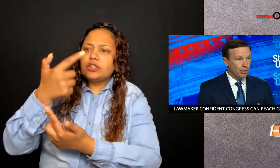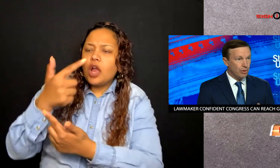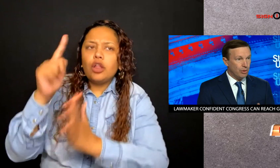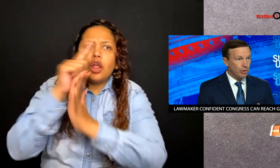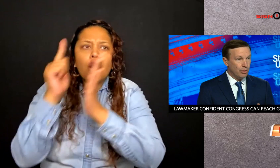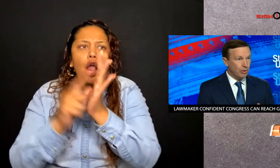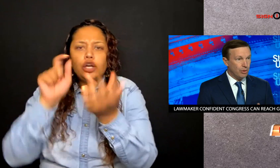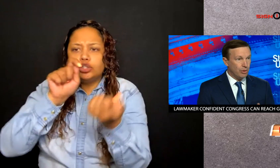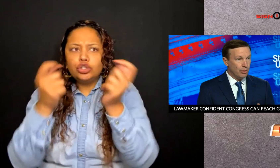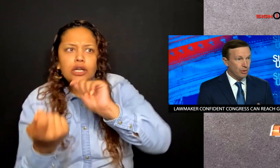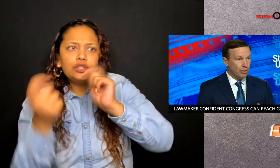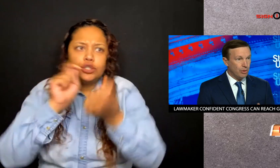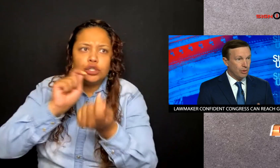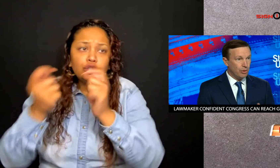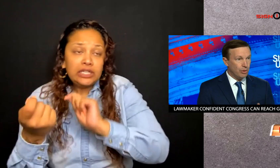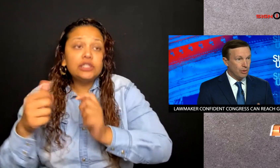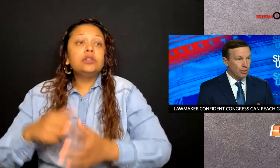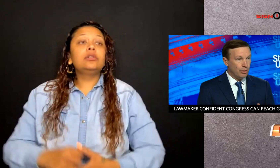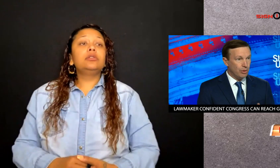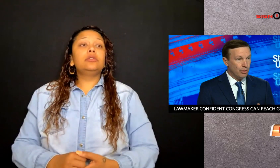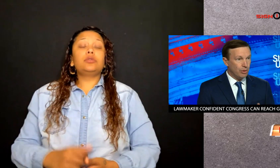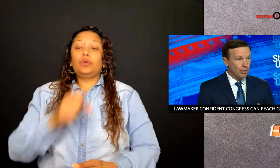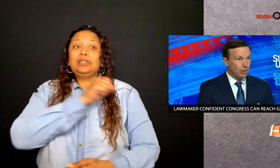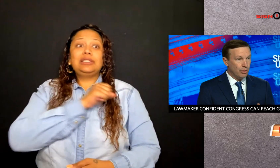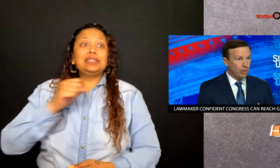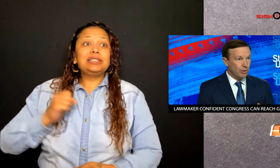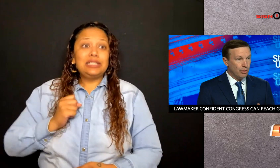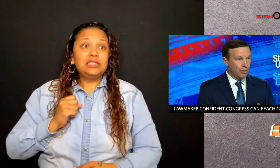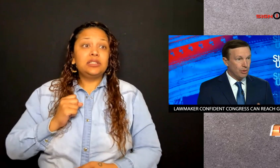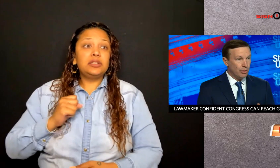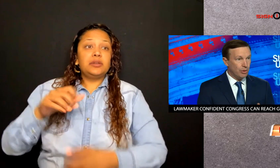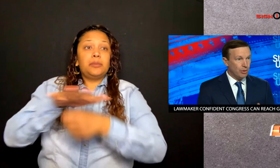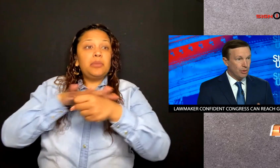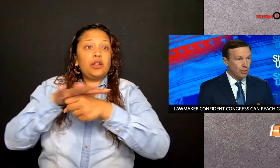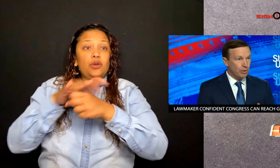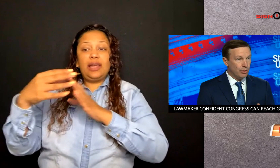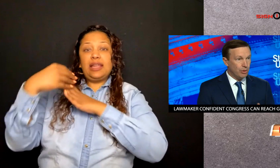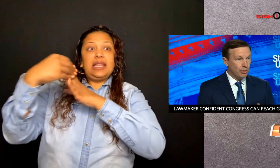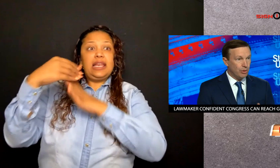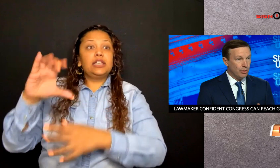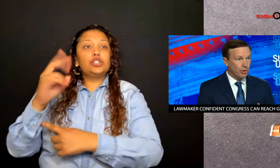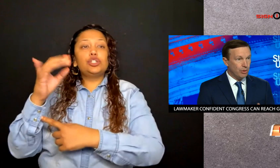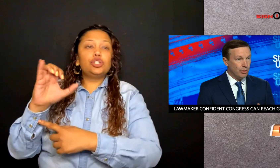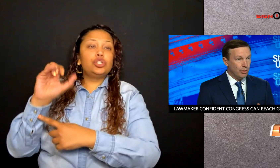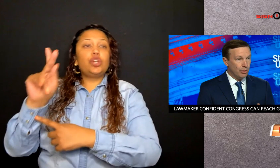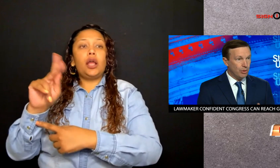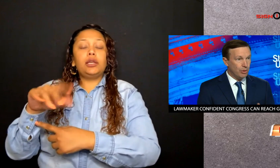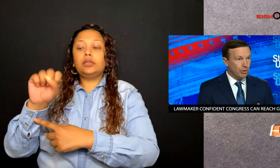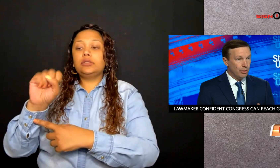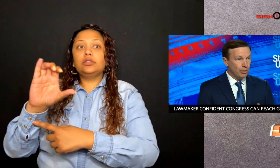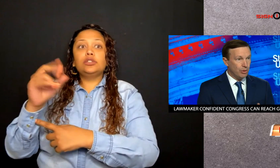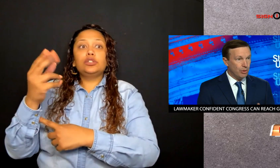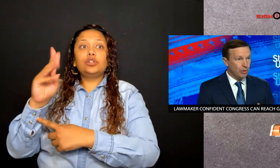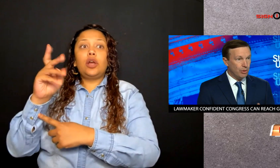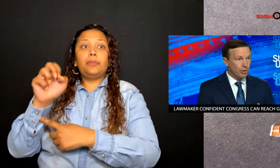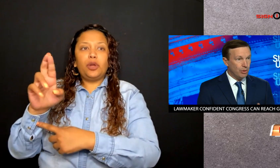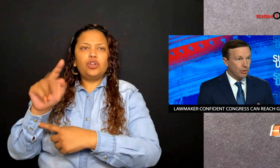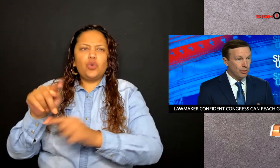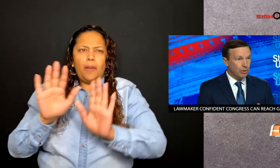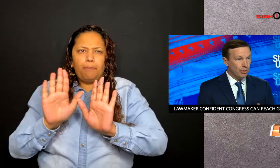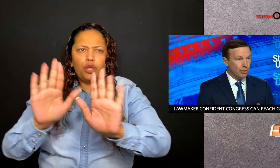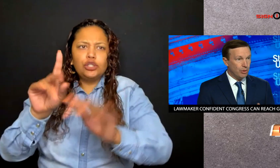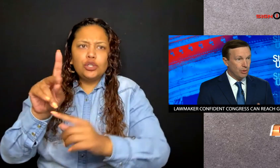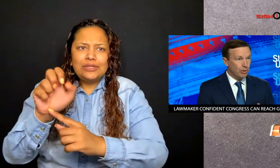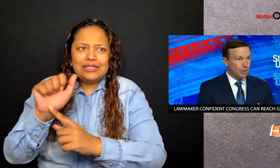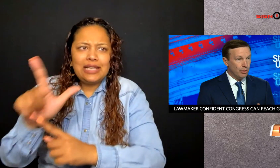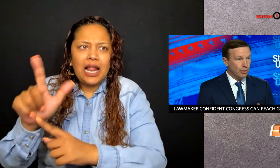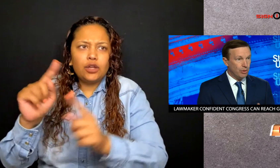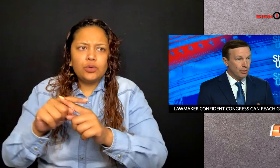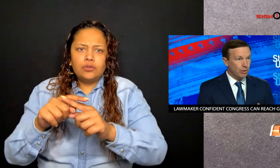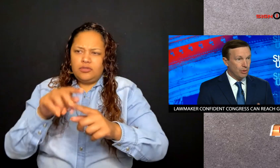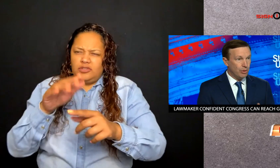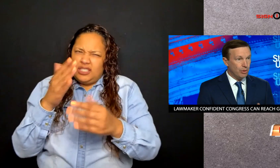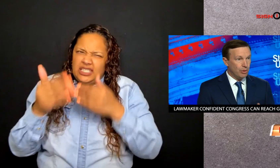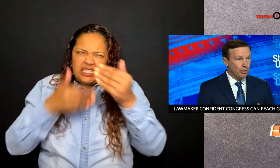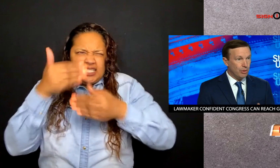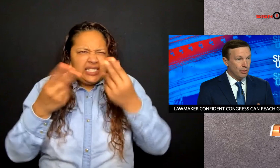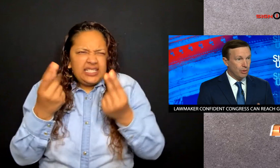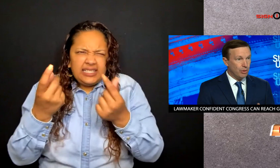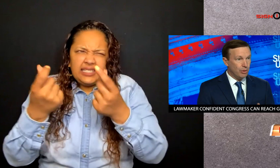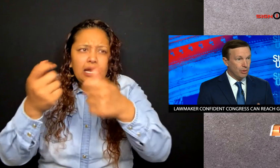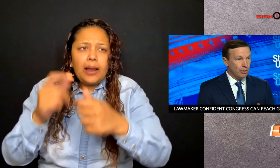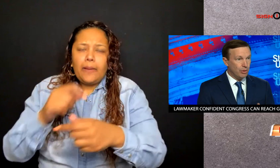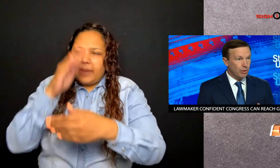at the table to negotiate gun law changes Senate Majority Leader Chuck Schumer is pushing